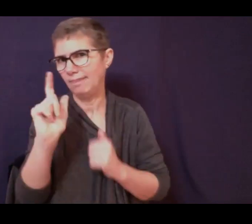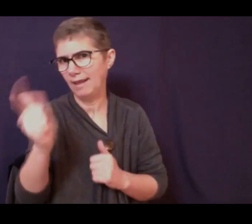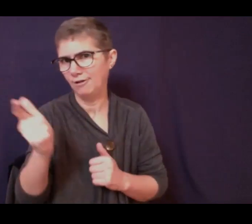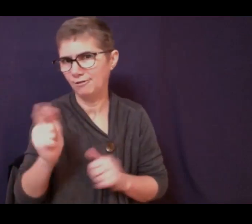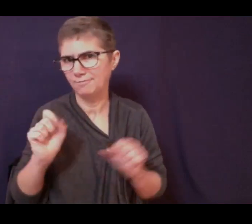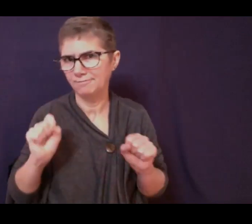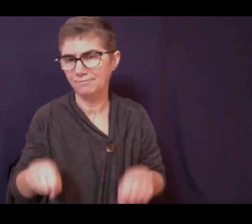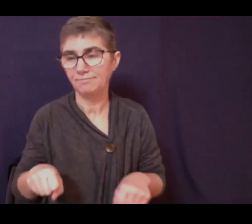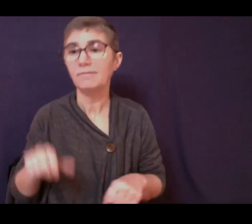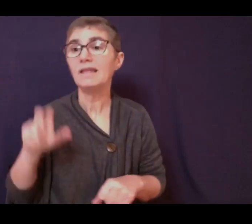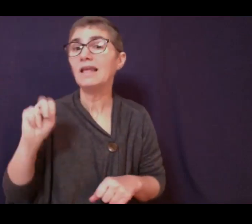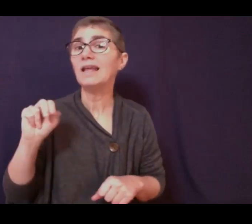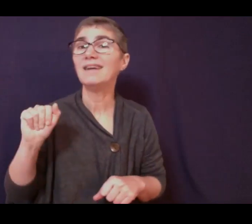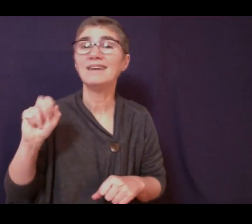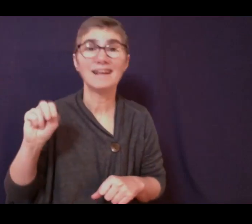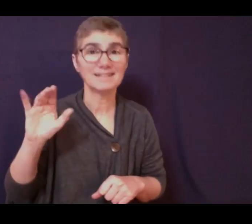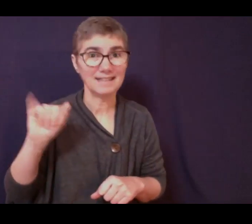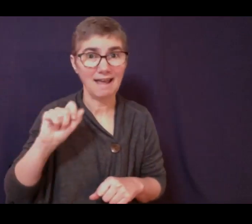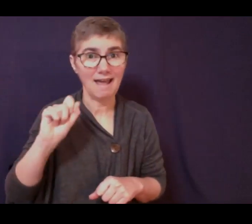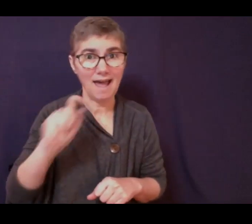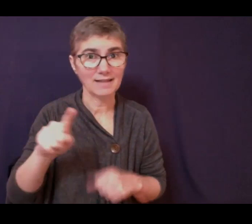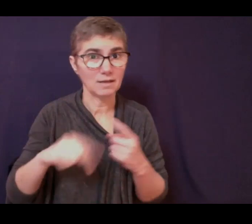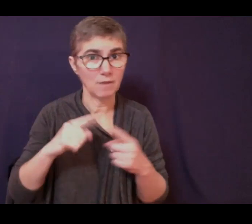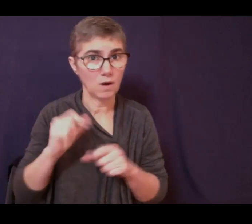a question about it an employee who's on a waiting list for the training of a service dog: Once